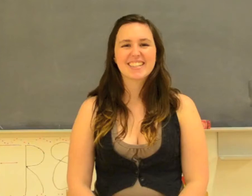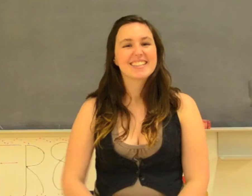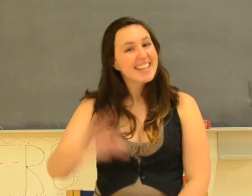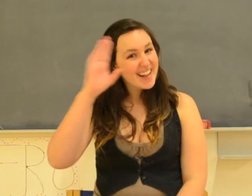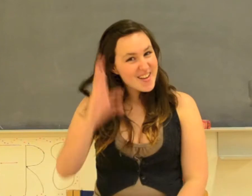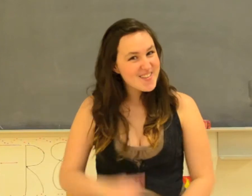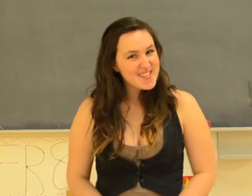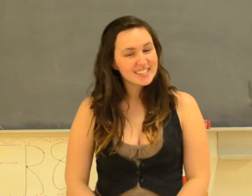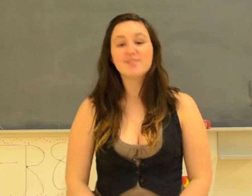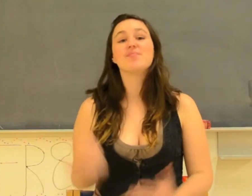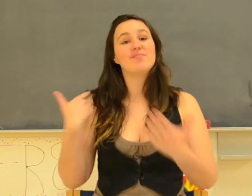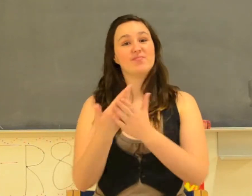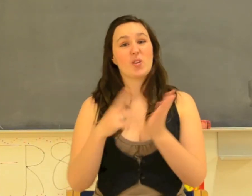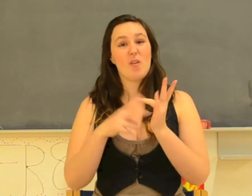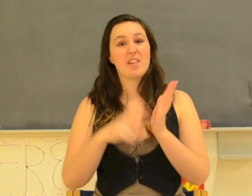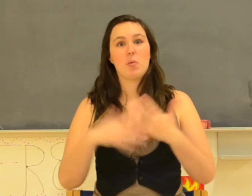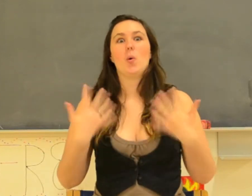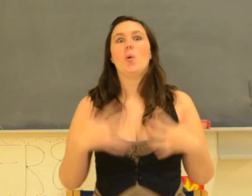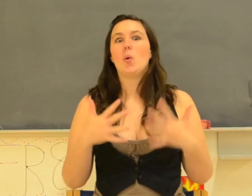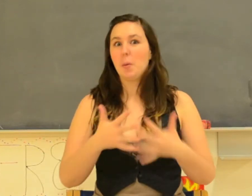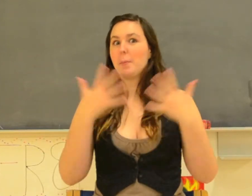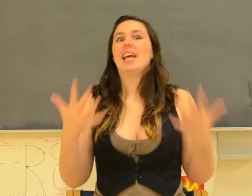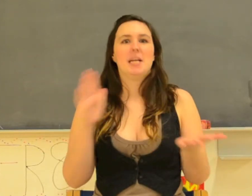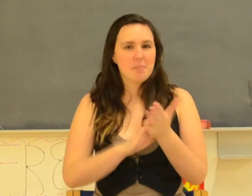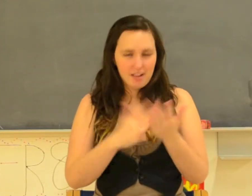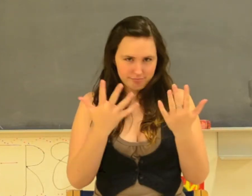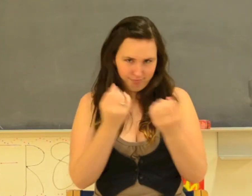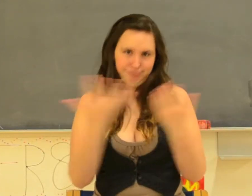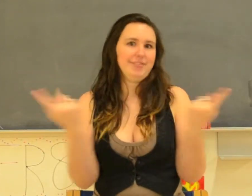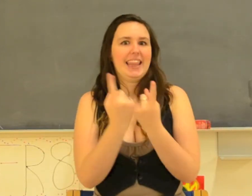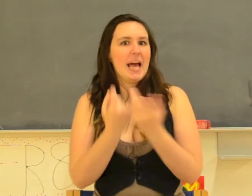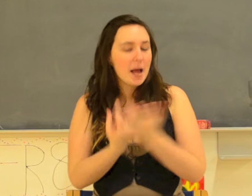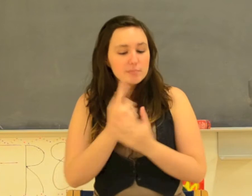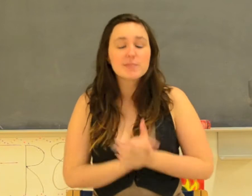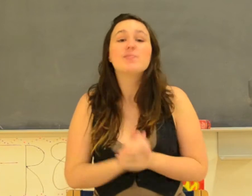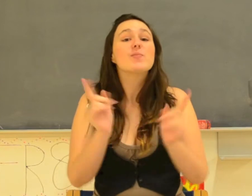Hello. In the past month, November, it has really been a busy month with endless events and occasions.